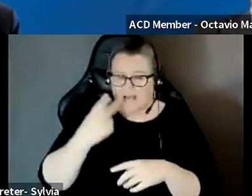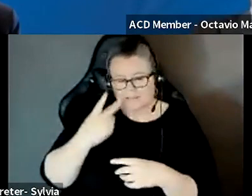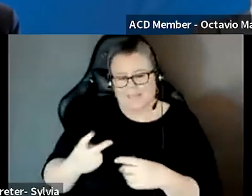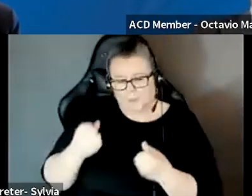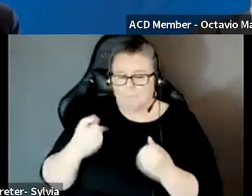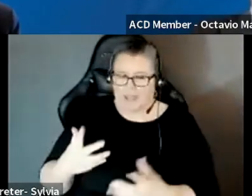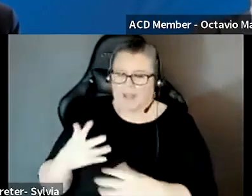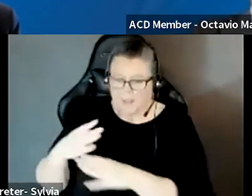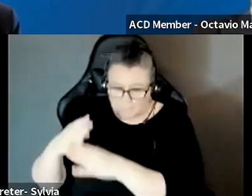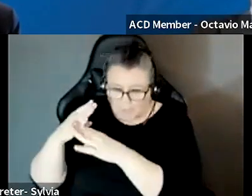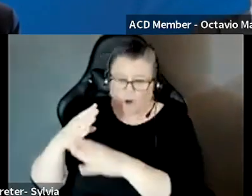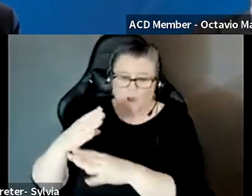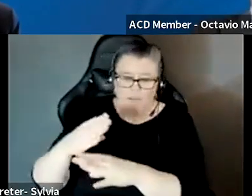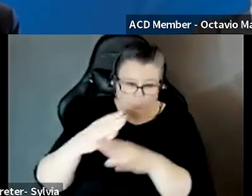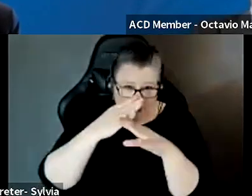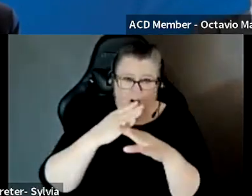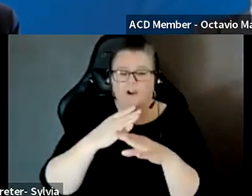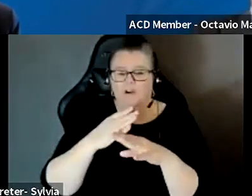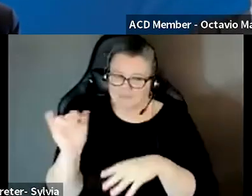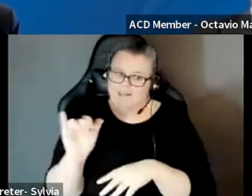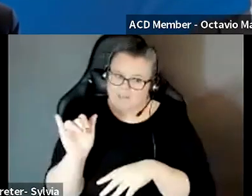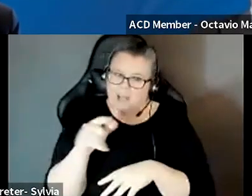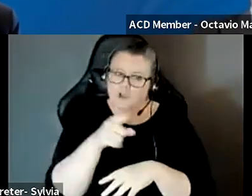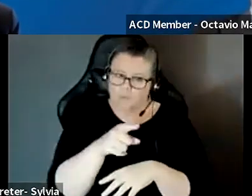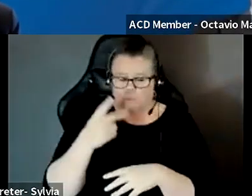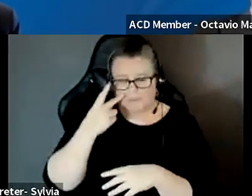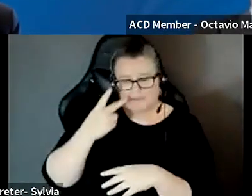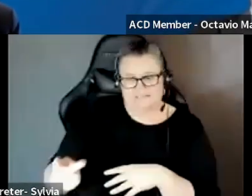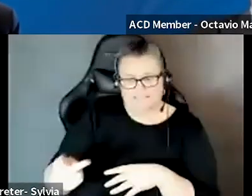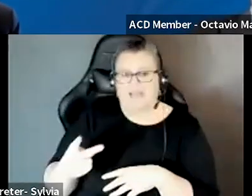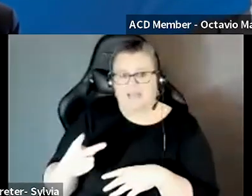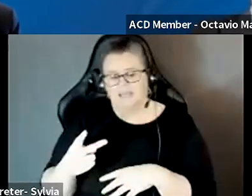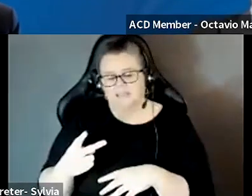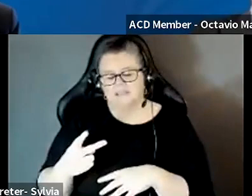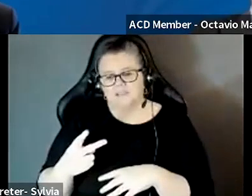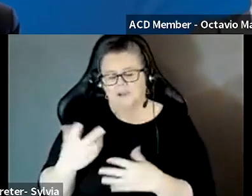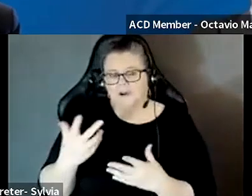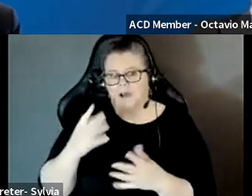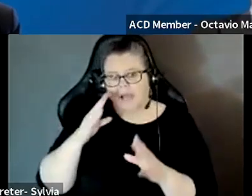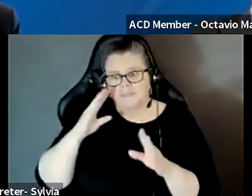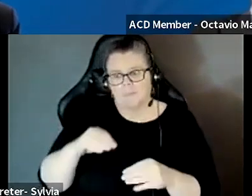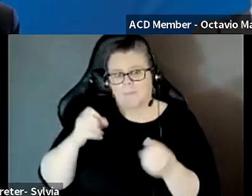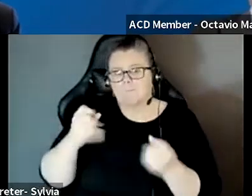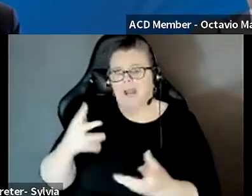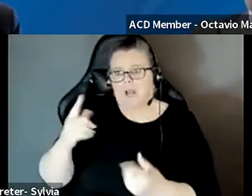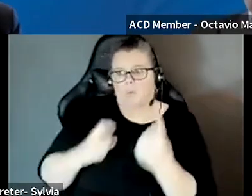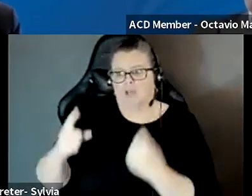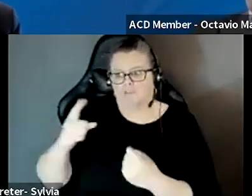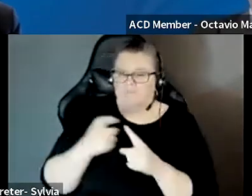and anticipating lots of questions from parents. Thanks, Barbara. You know, one thing I'll just add is that I --